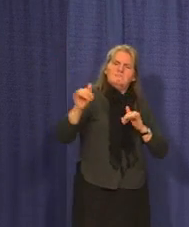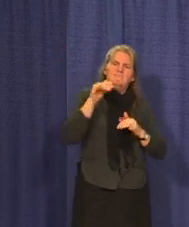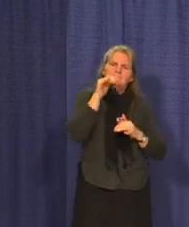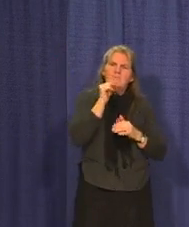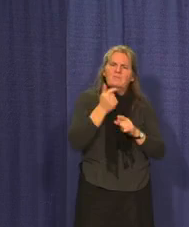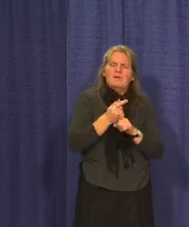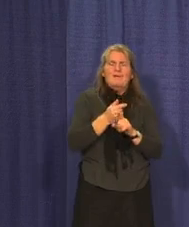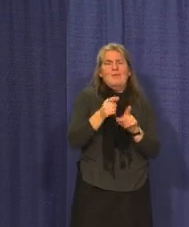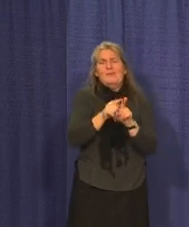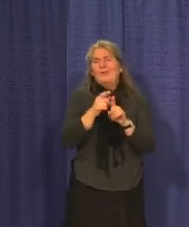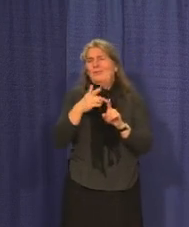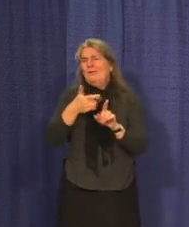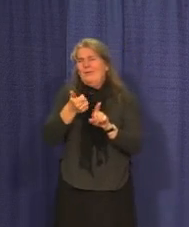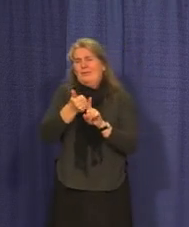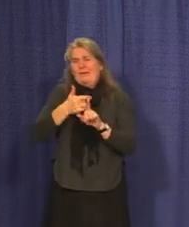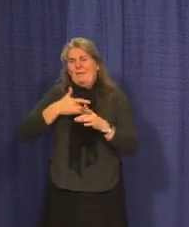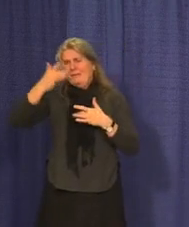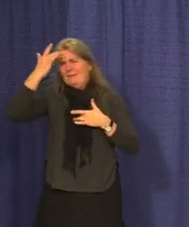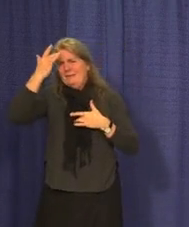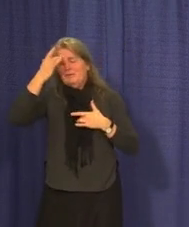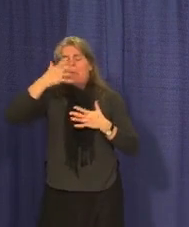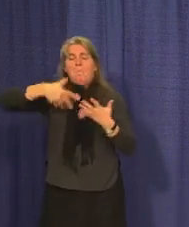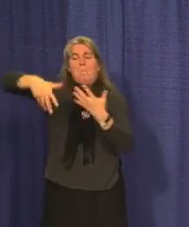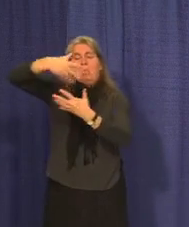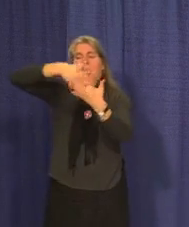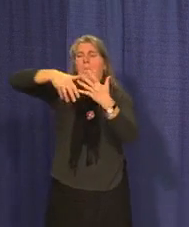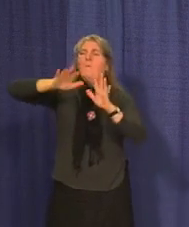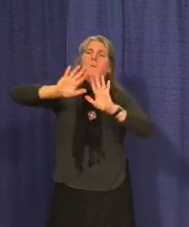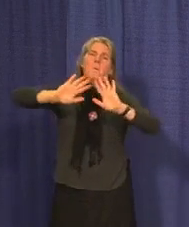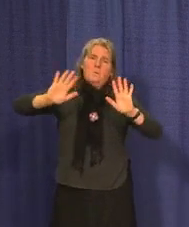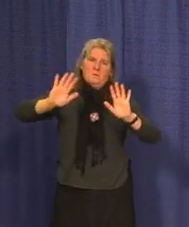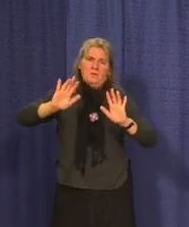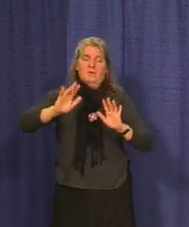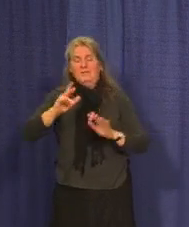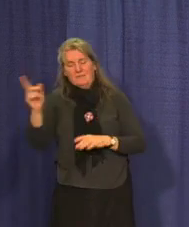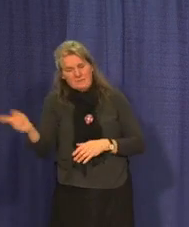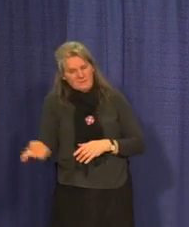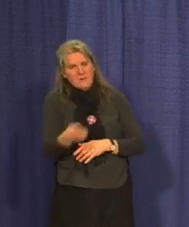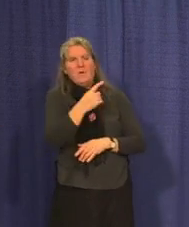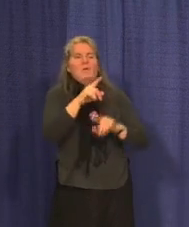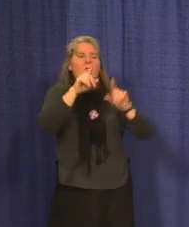vigilance. Again, if you're sick, don't go outside and mix.